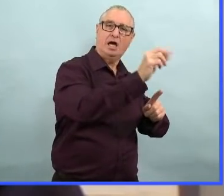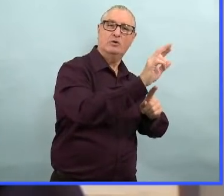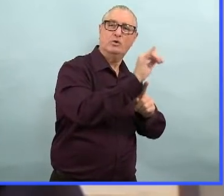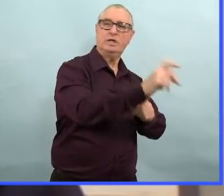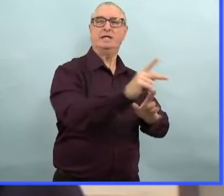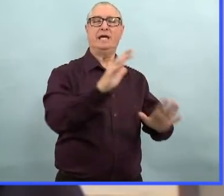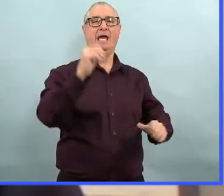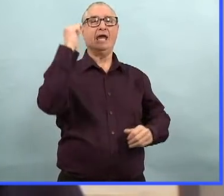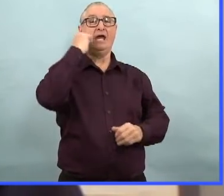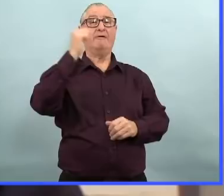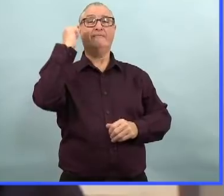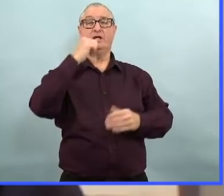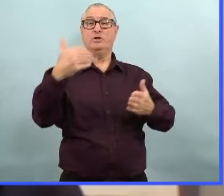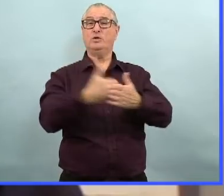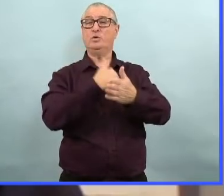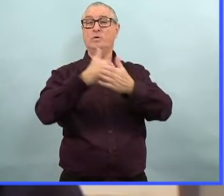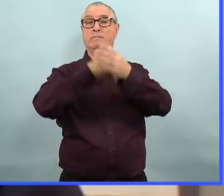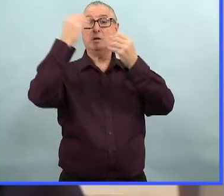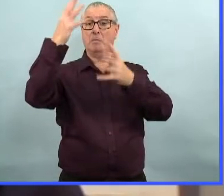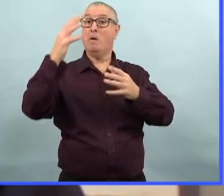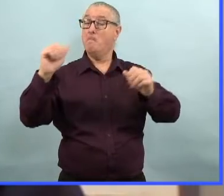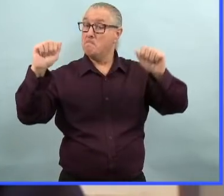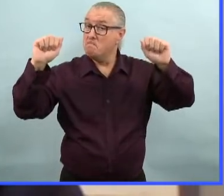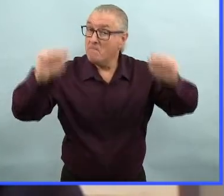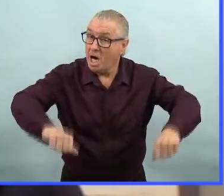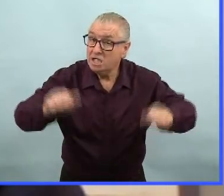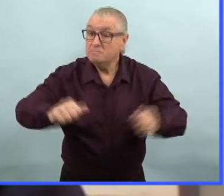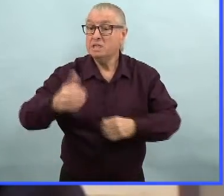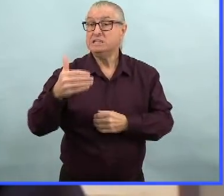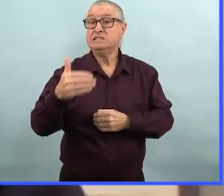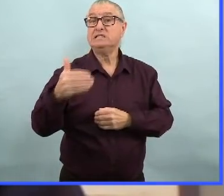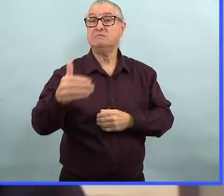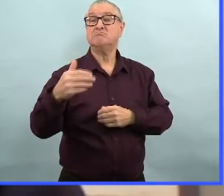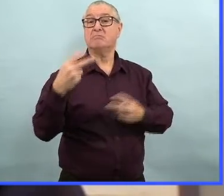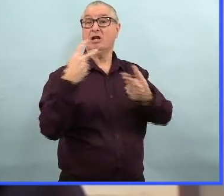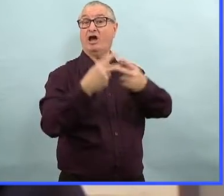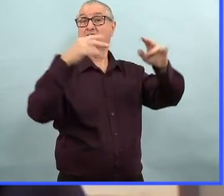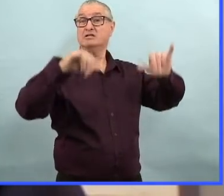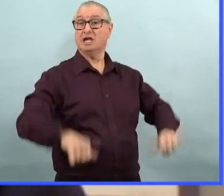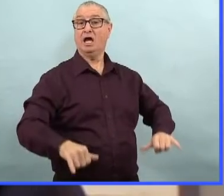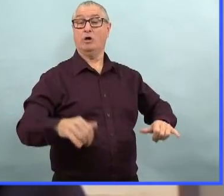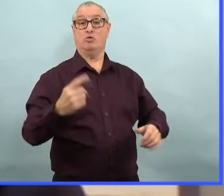possible that we need to take further measures but right now we've we've put these measures in place